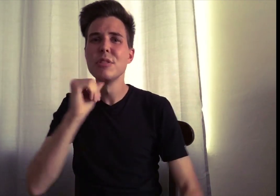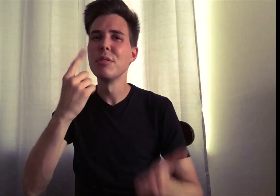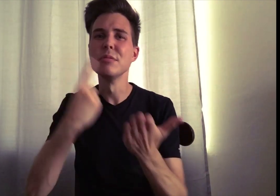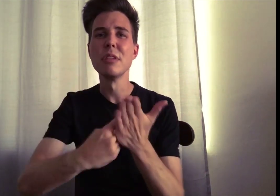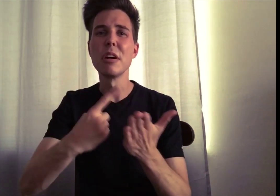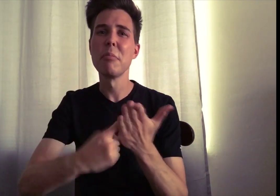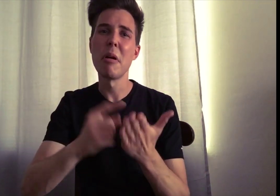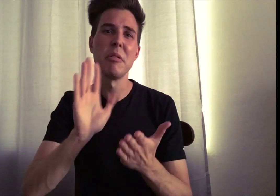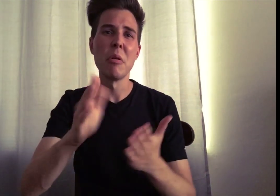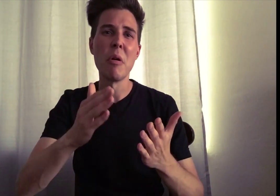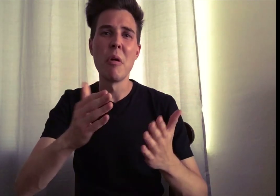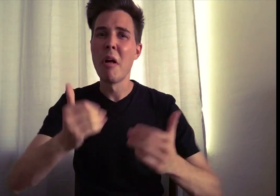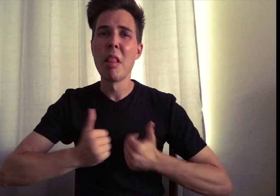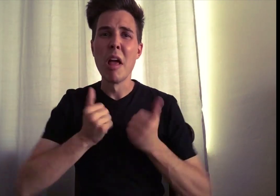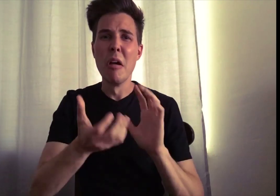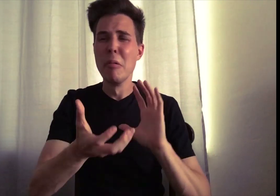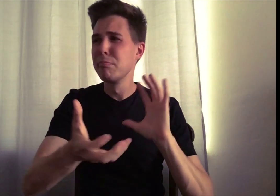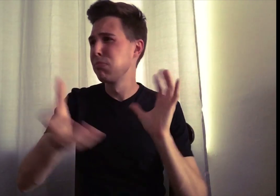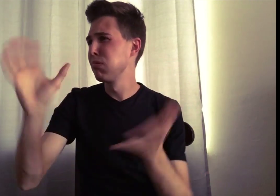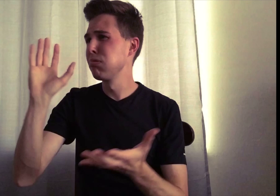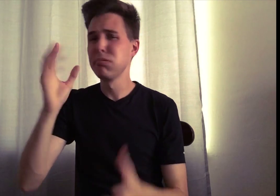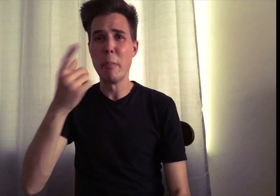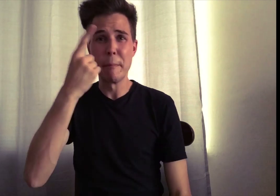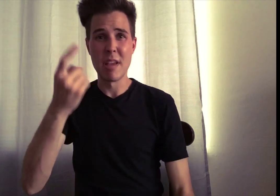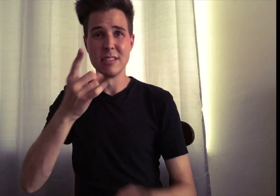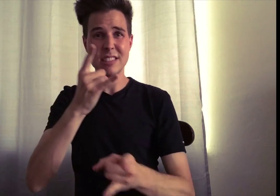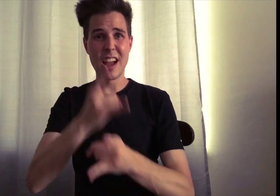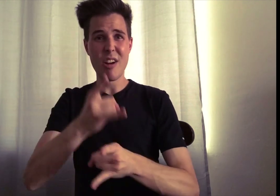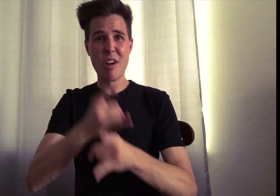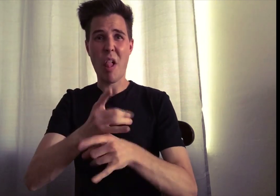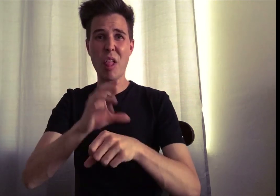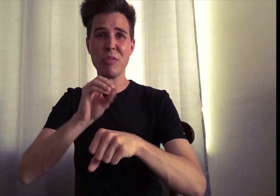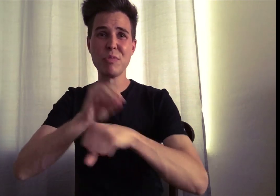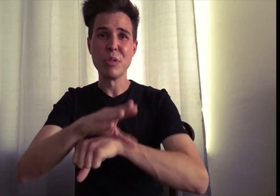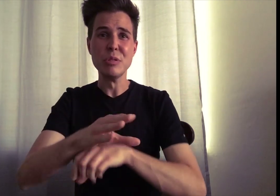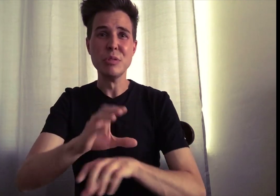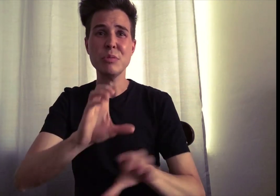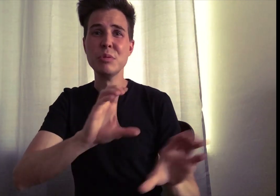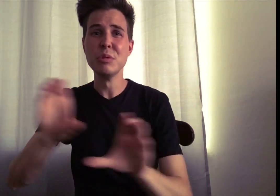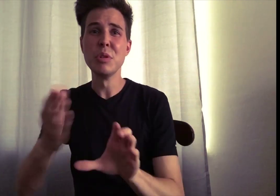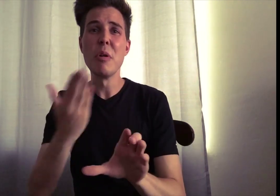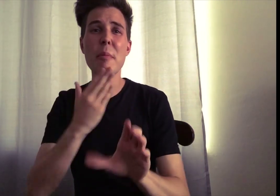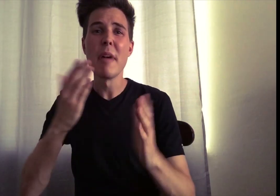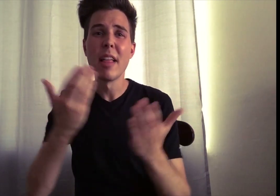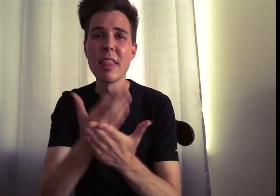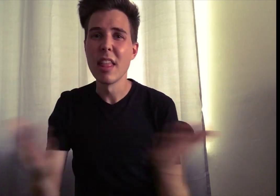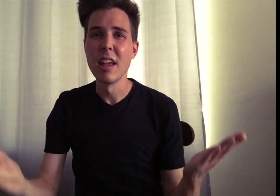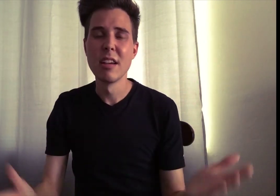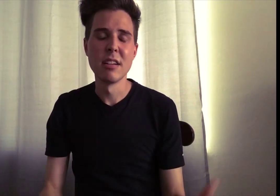Do not talk about the sad way your life was upturned because alcohol made you do bad things.